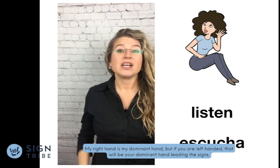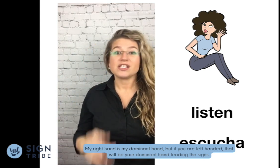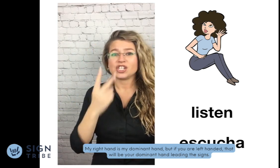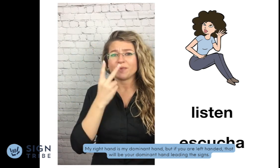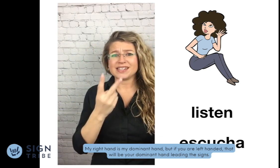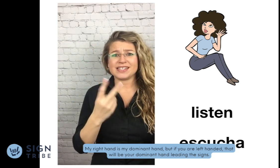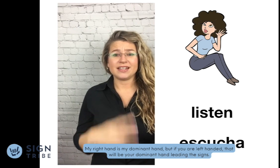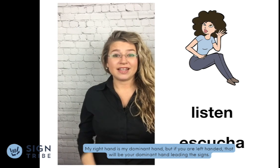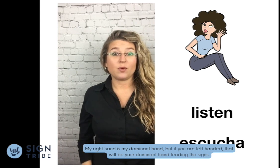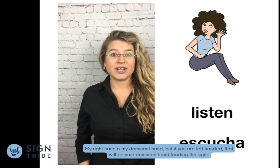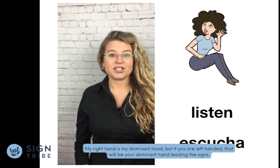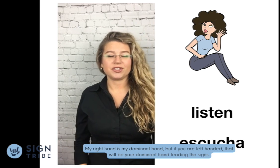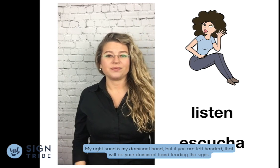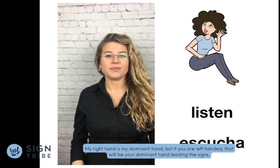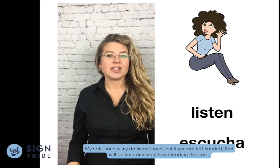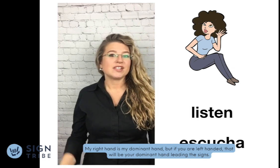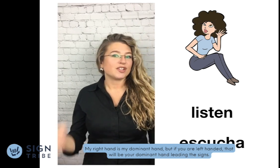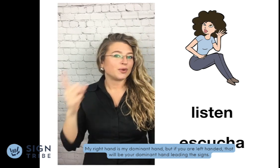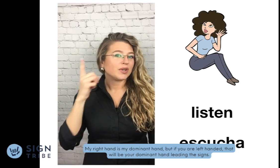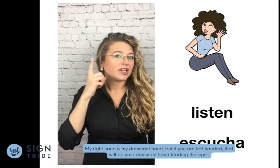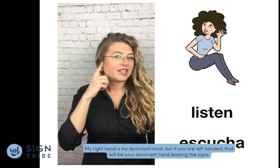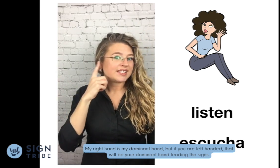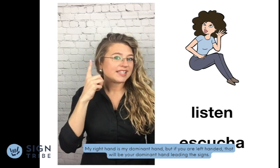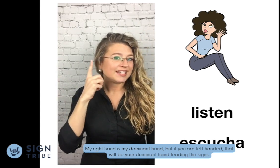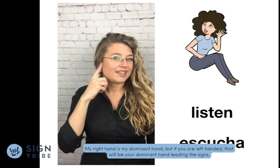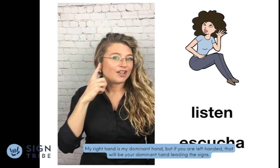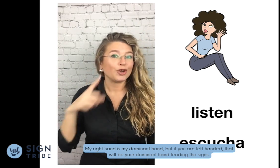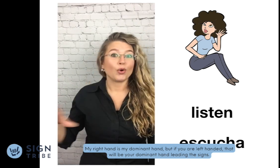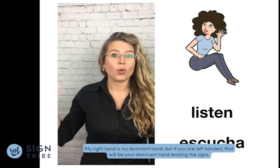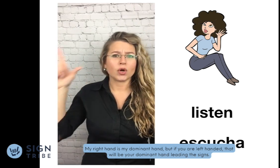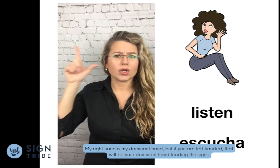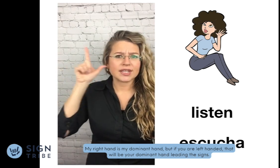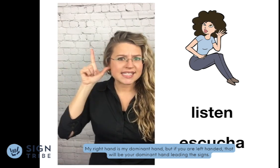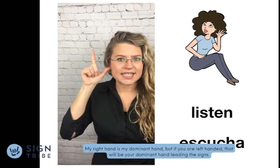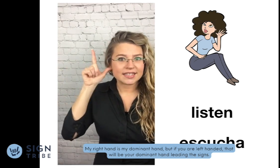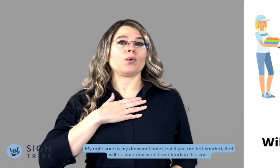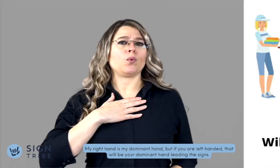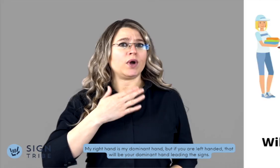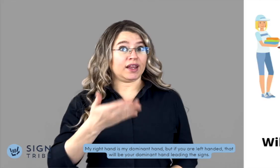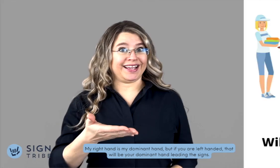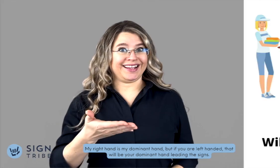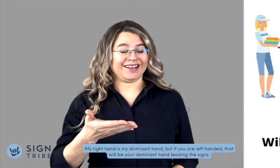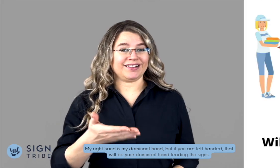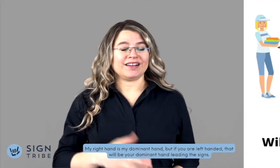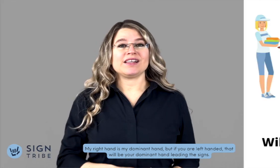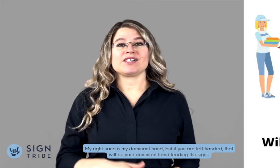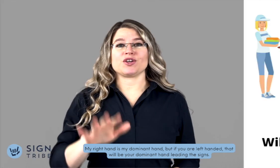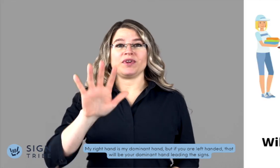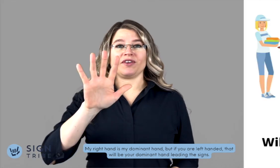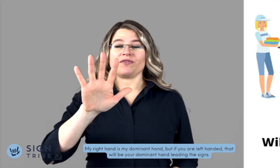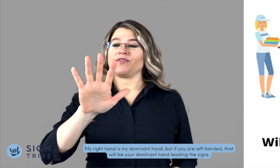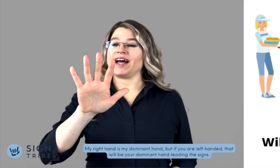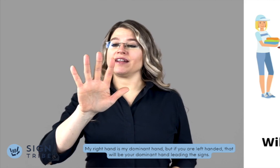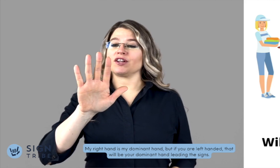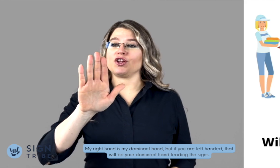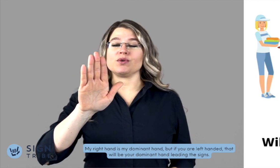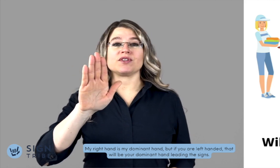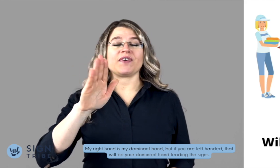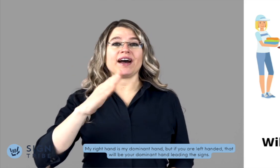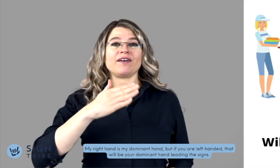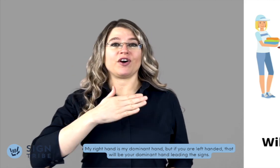So you might see it that way too. So listen, or listen, willing. So with a flat closed five on